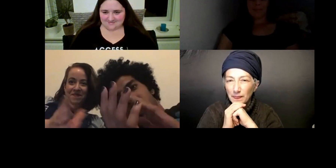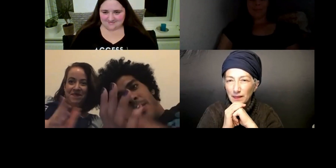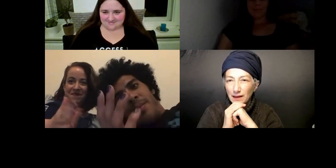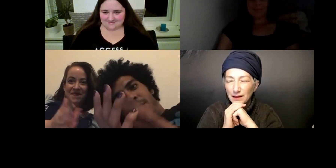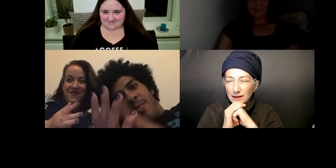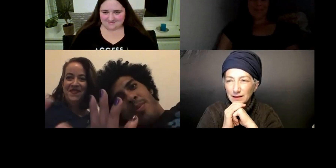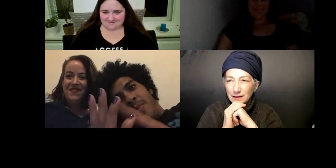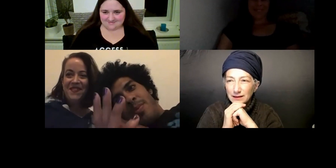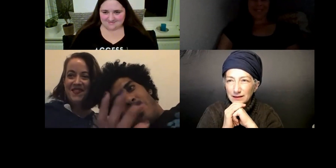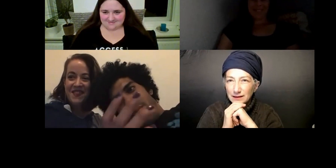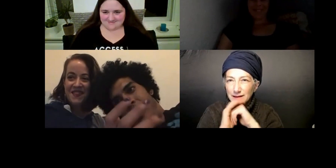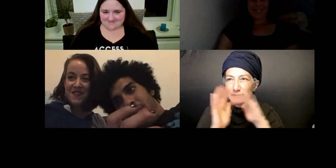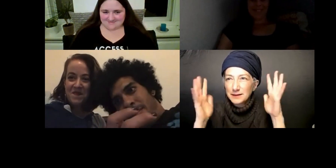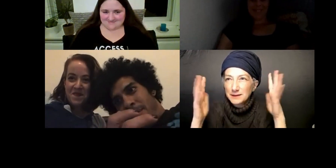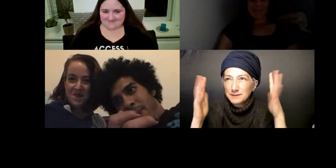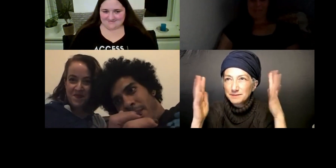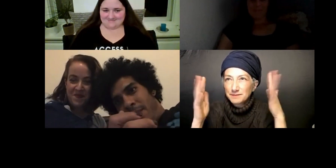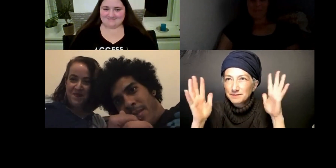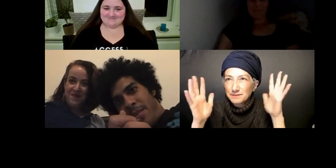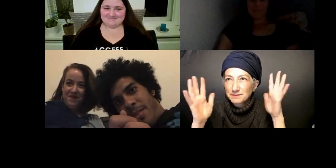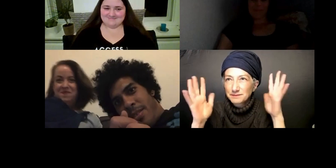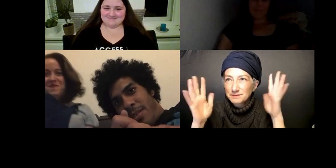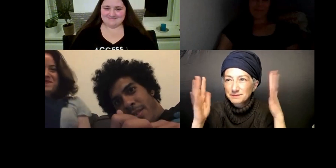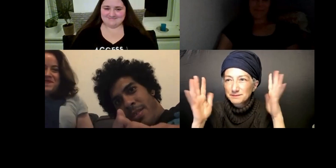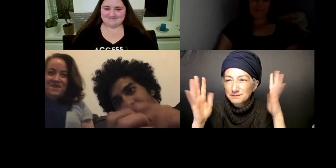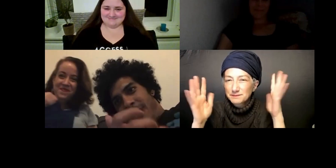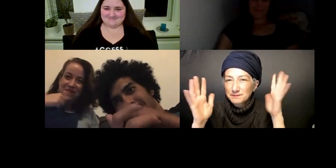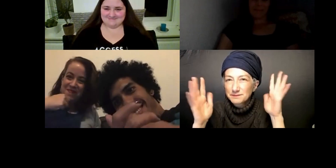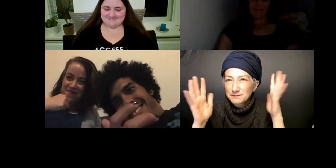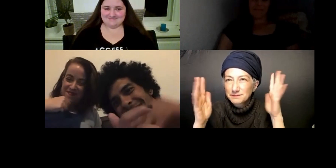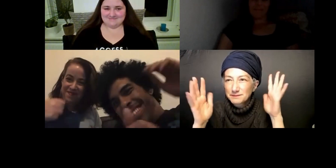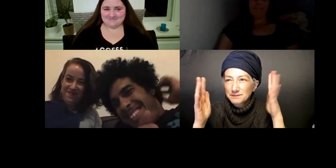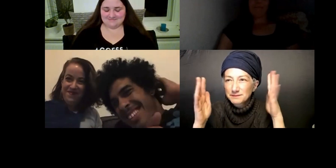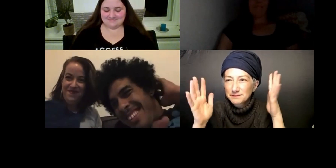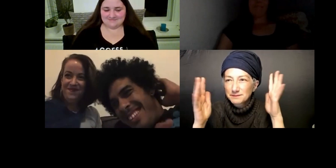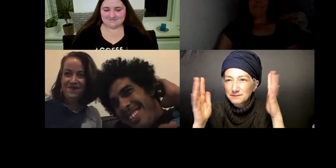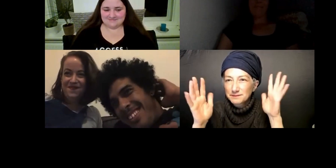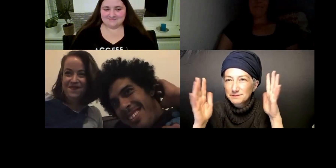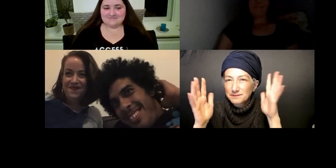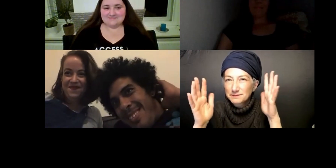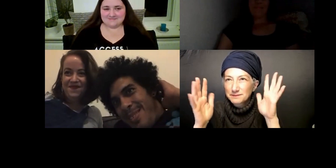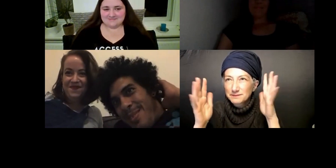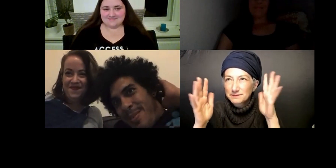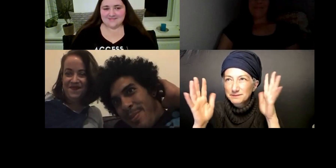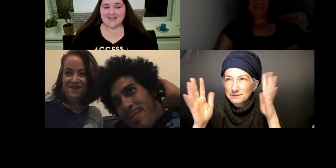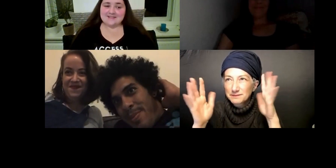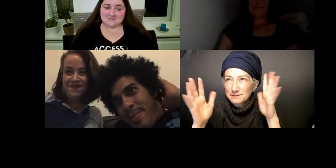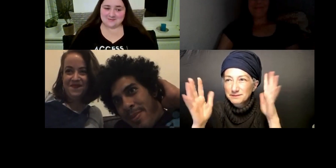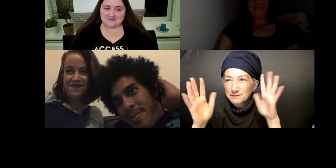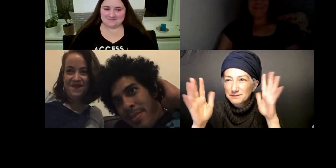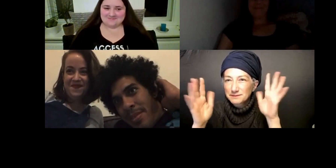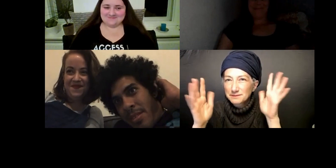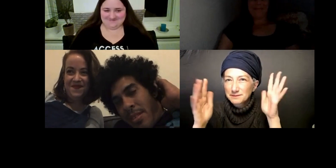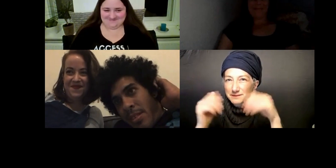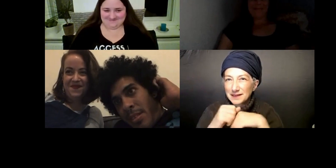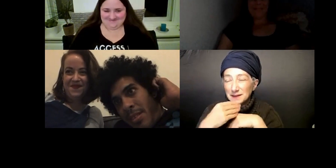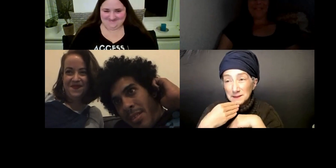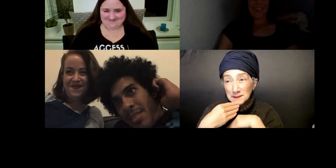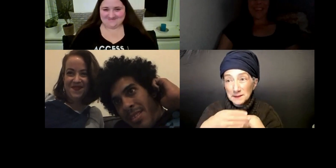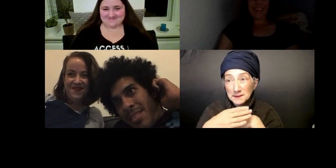Noa Winter: Thank you.